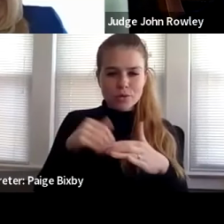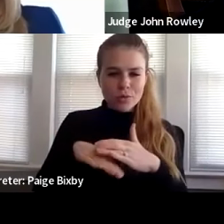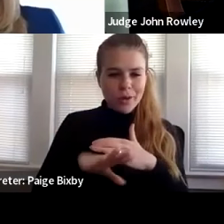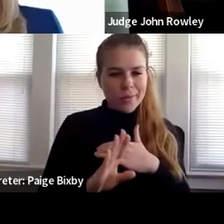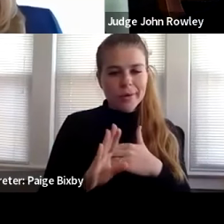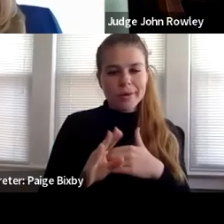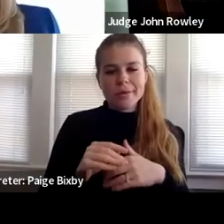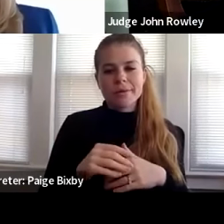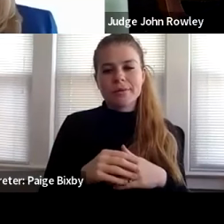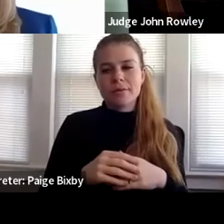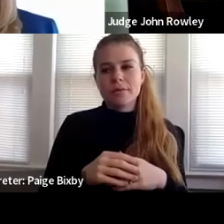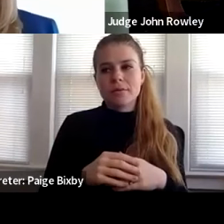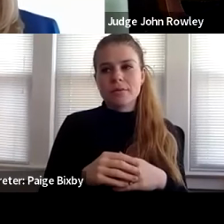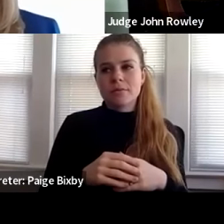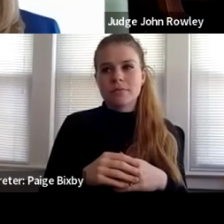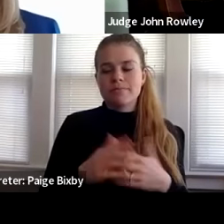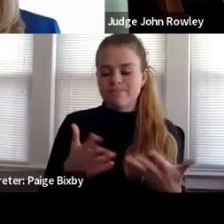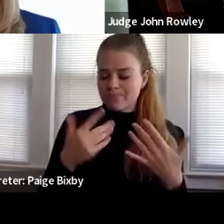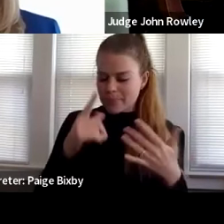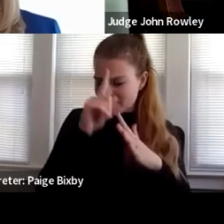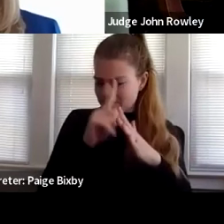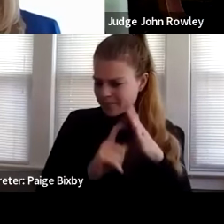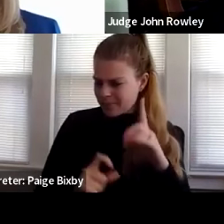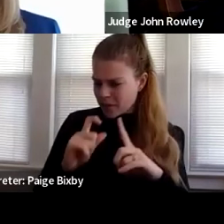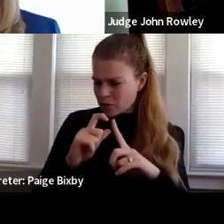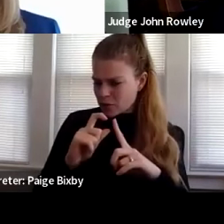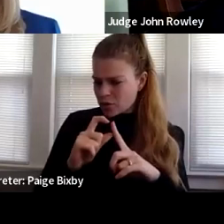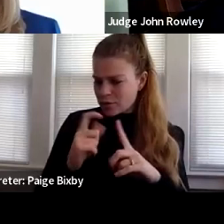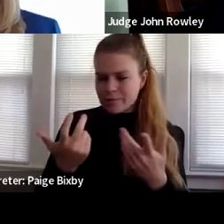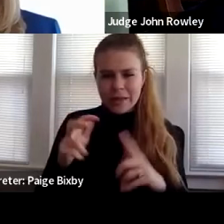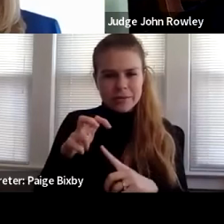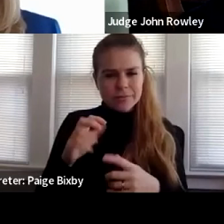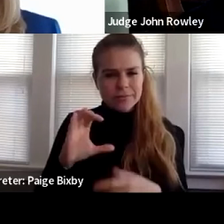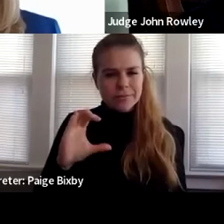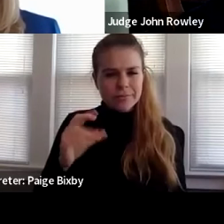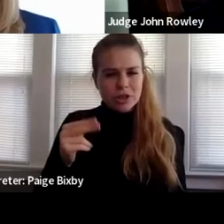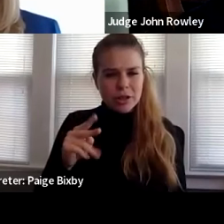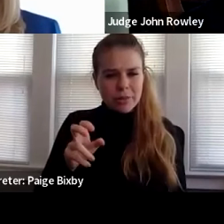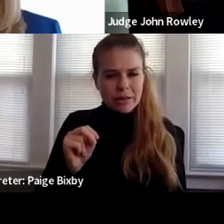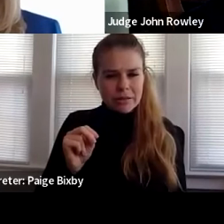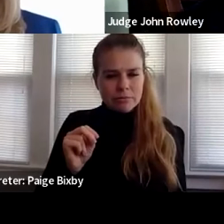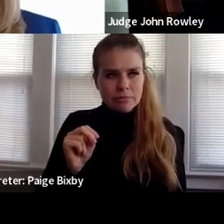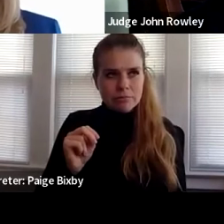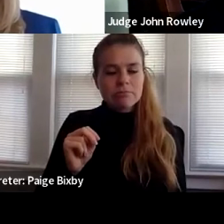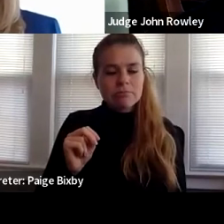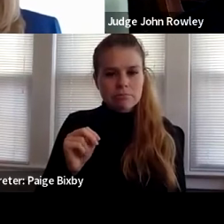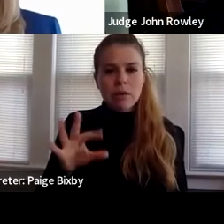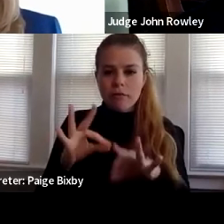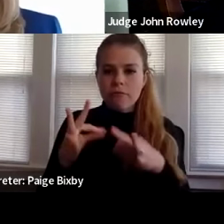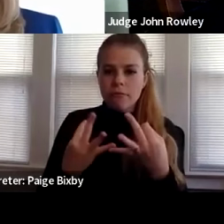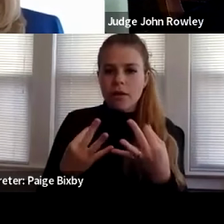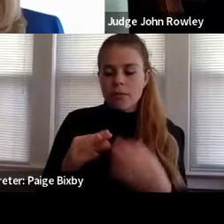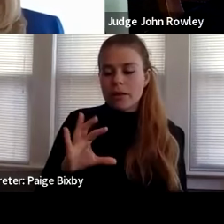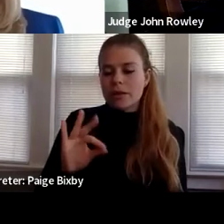I've lost my term, what is, our champion. We need the family treatment court champion to go do their work.